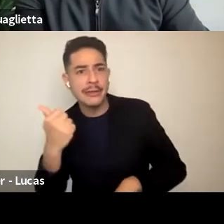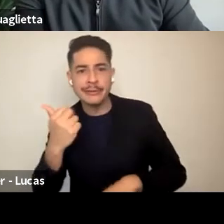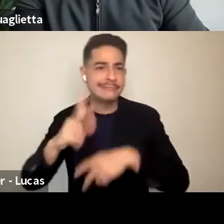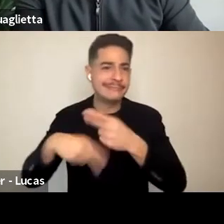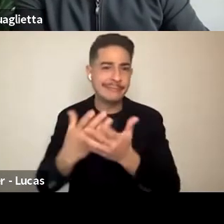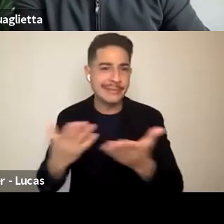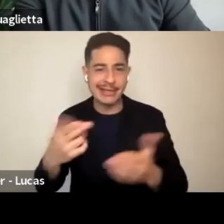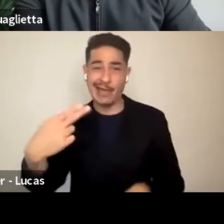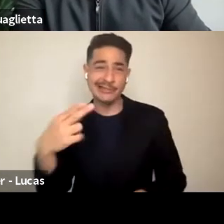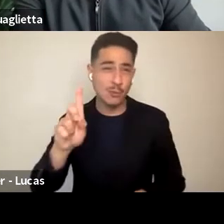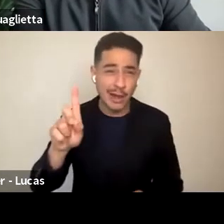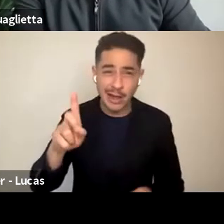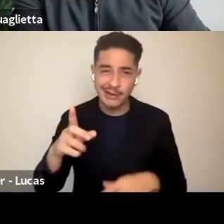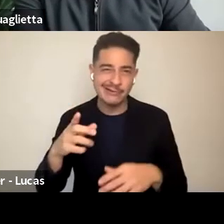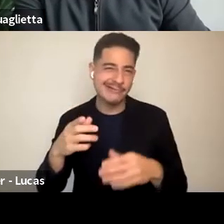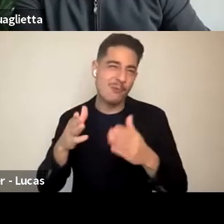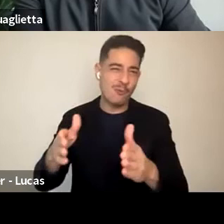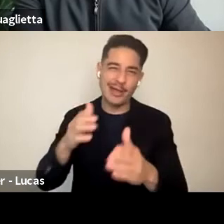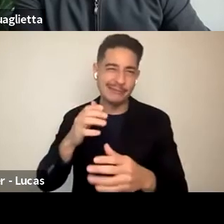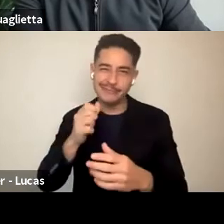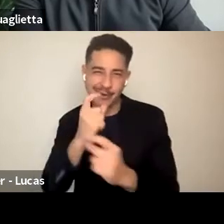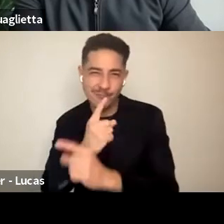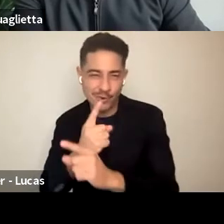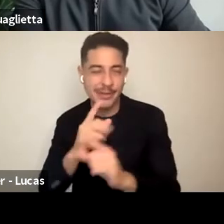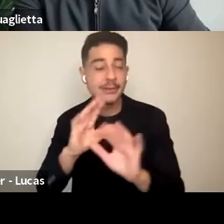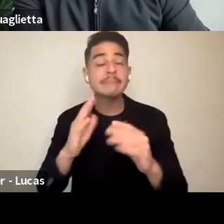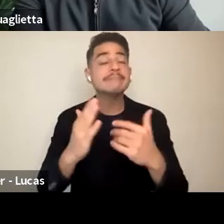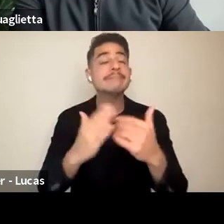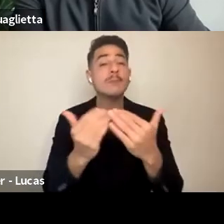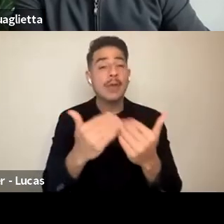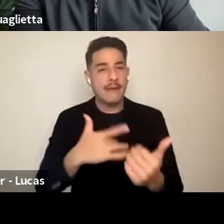So there can be times where it doesn't work well together. But usually that's because of an SEO.